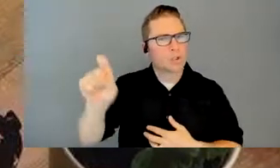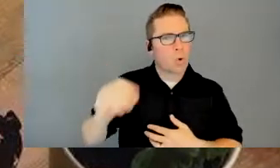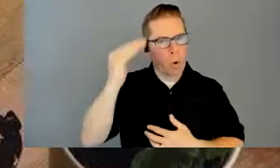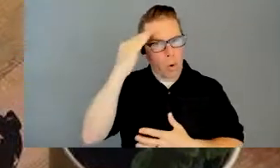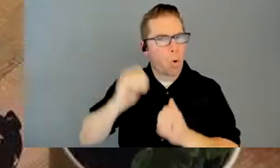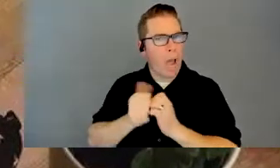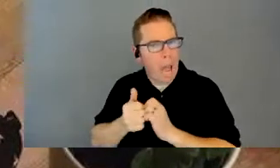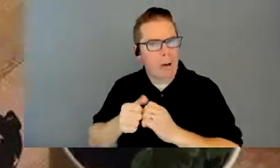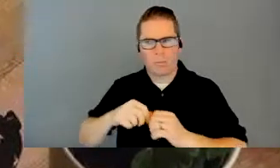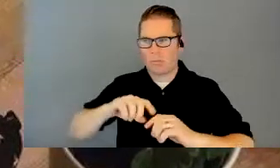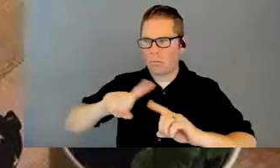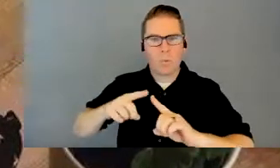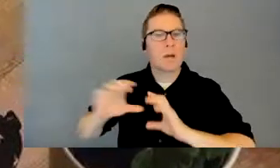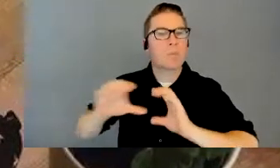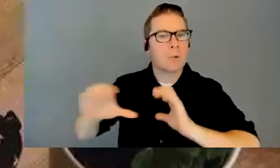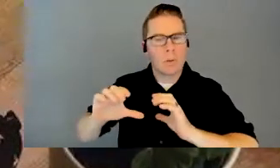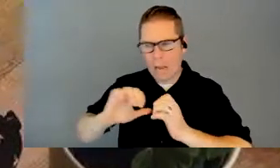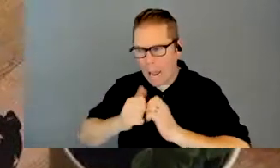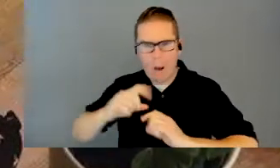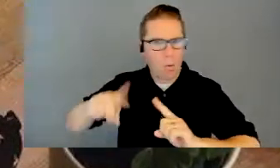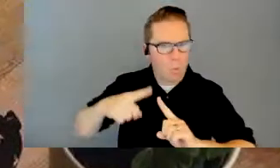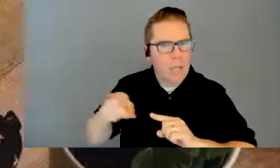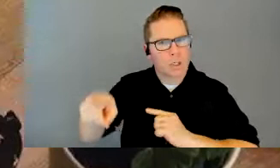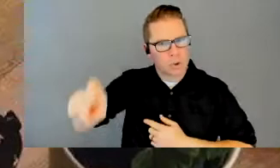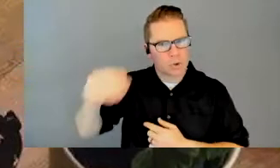Some students in their cultures, you don't communicate.